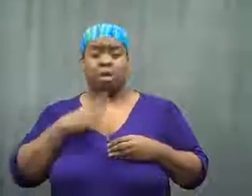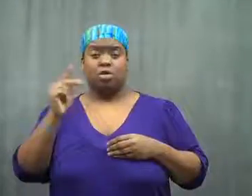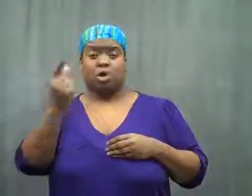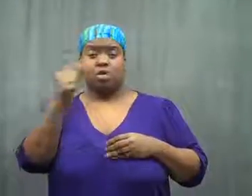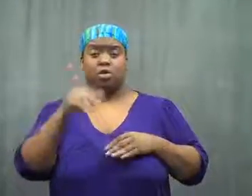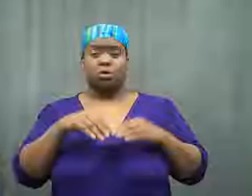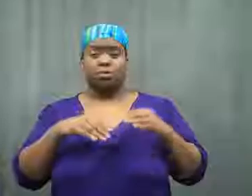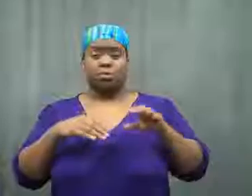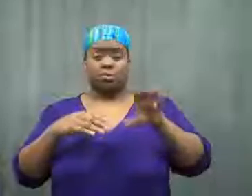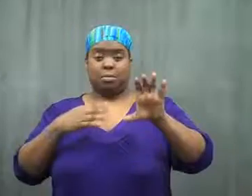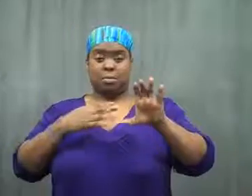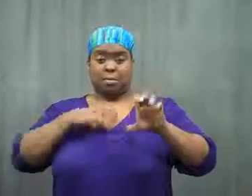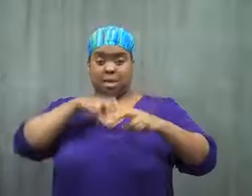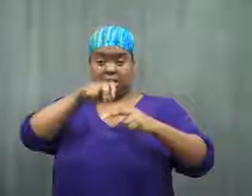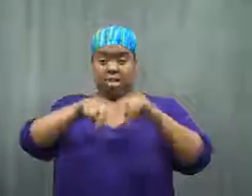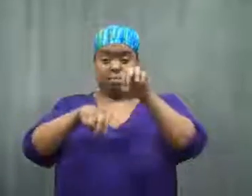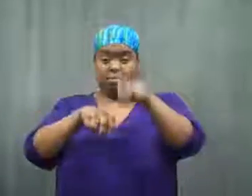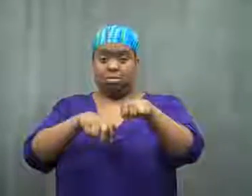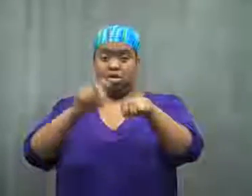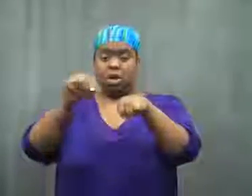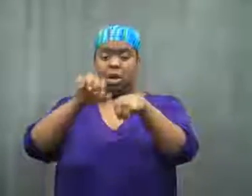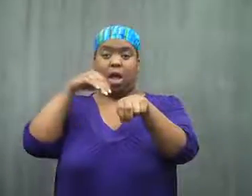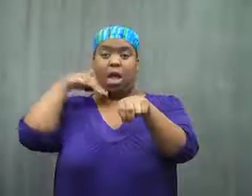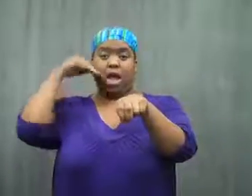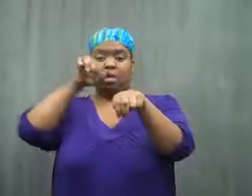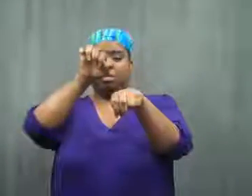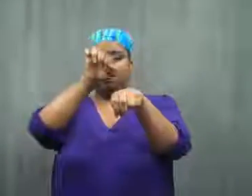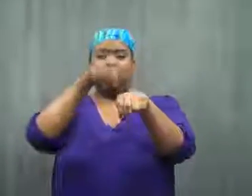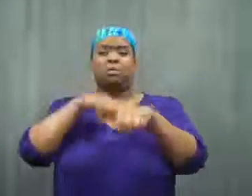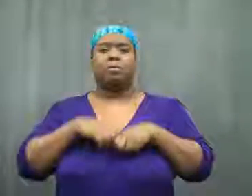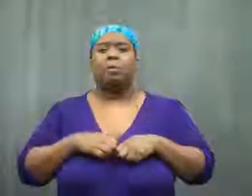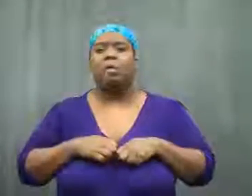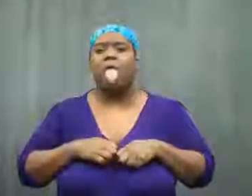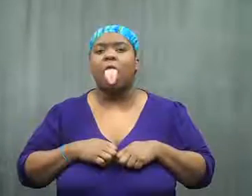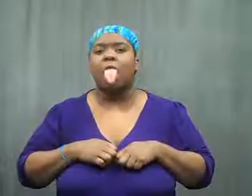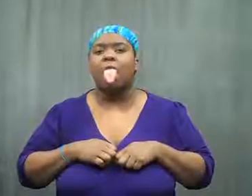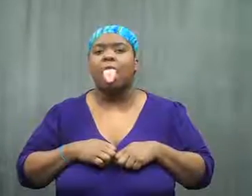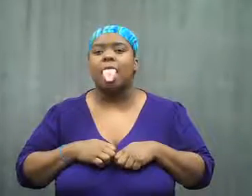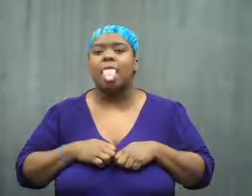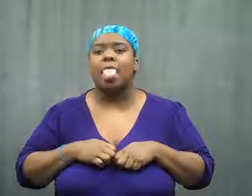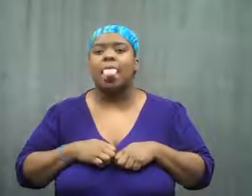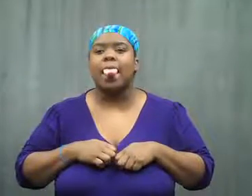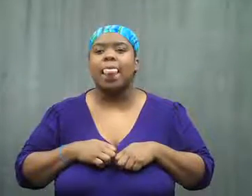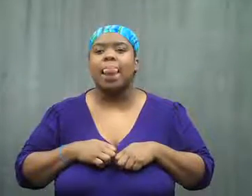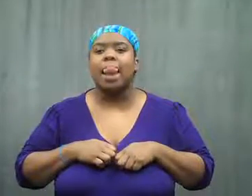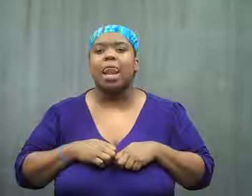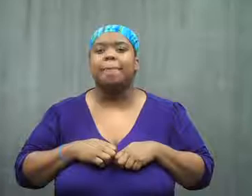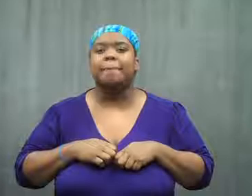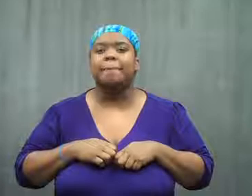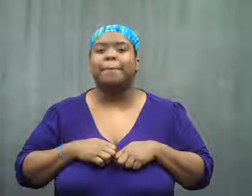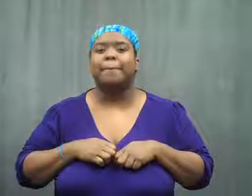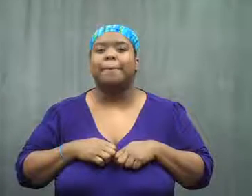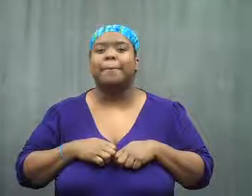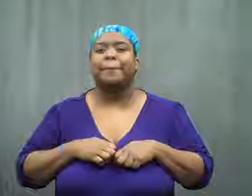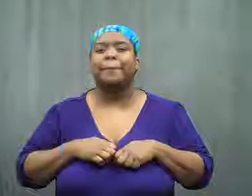I was sitting on the couch, and the dog's head was next to me with his tongue out.